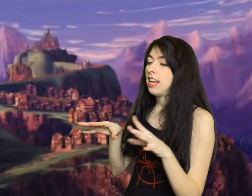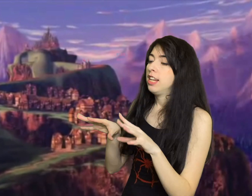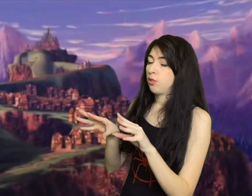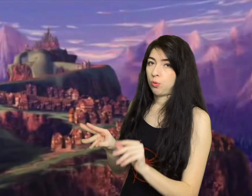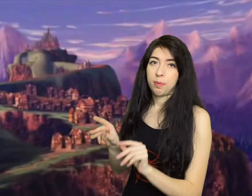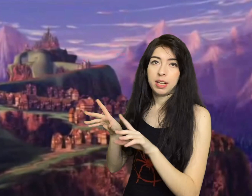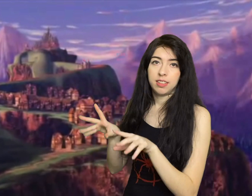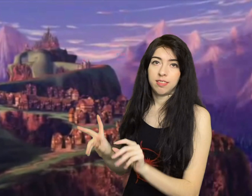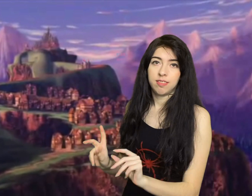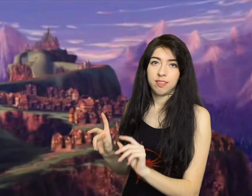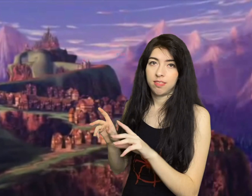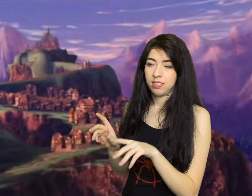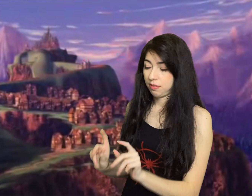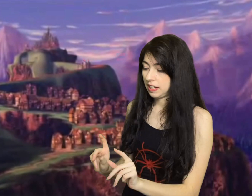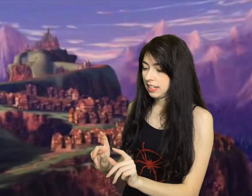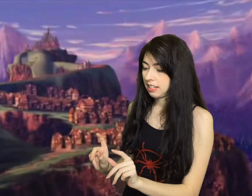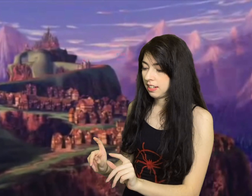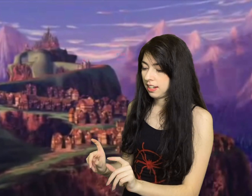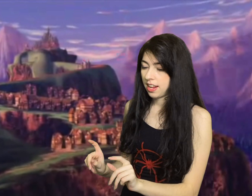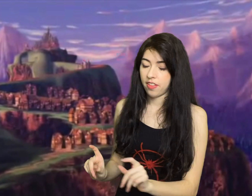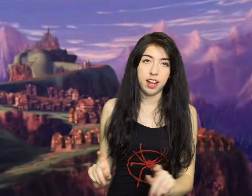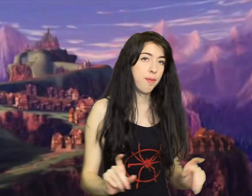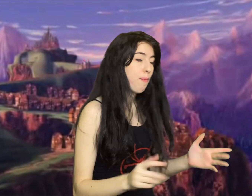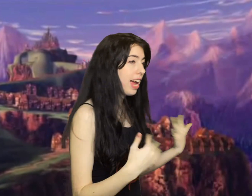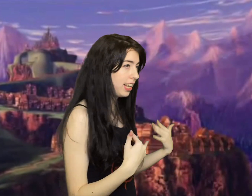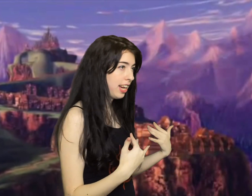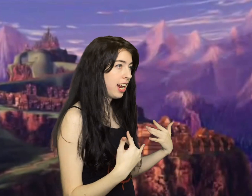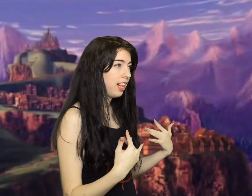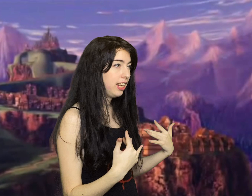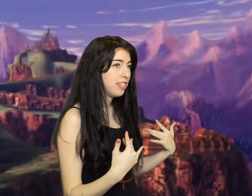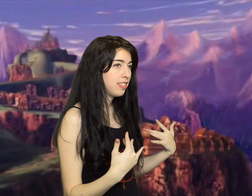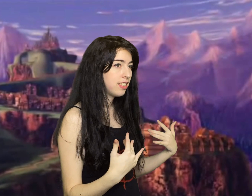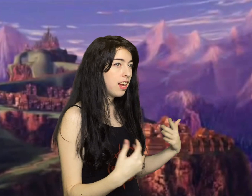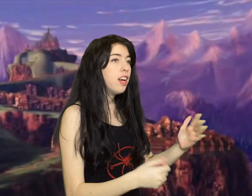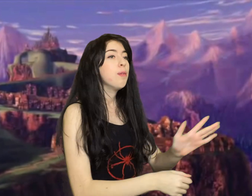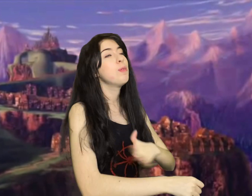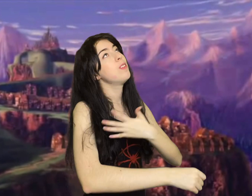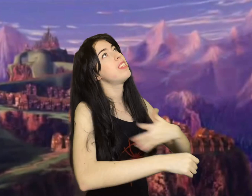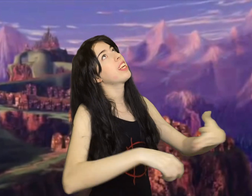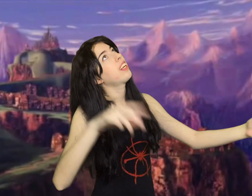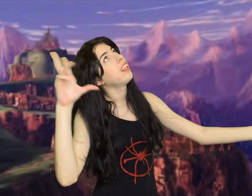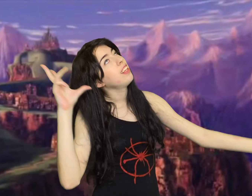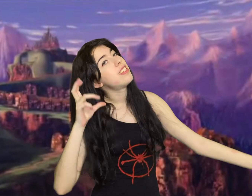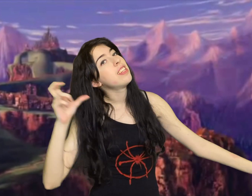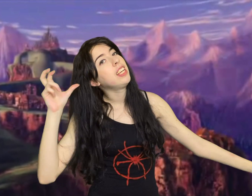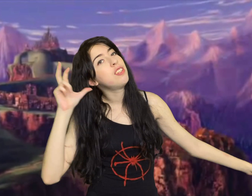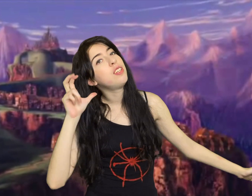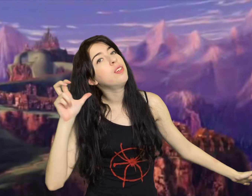is rubbing the feet and then back into annalise MUSIC LISTENING-TO